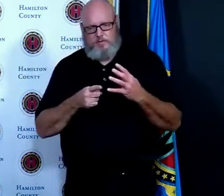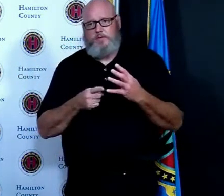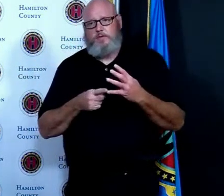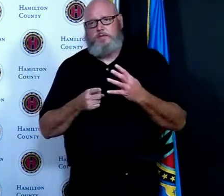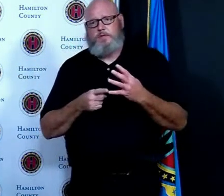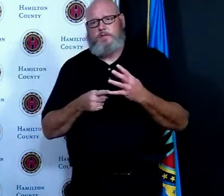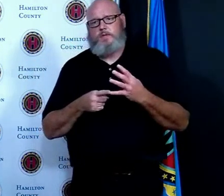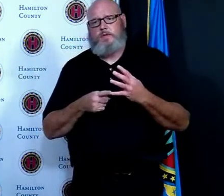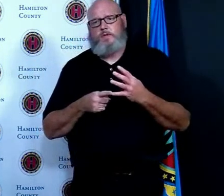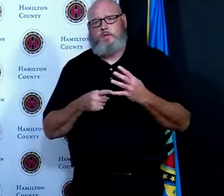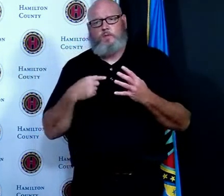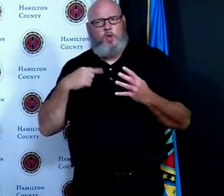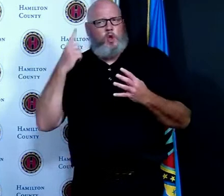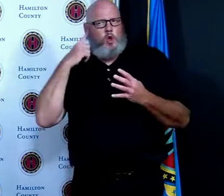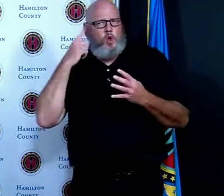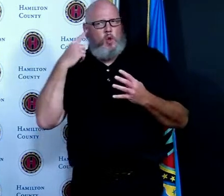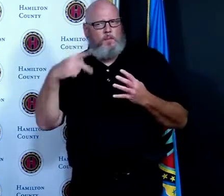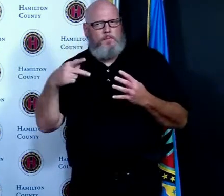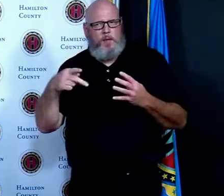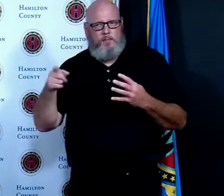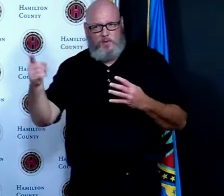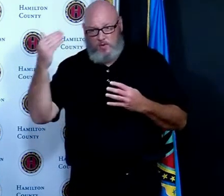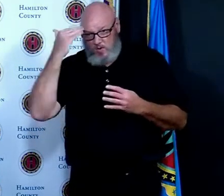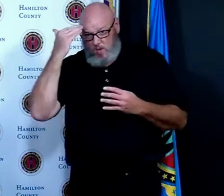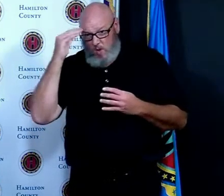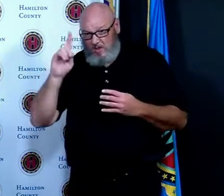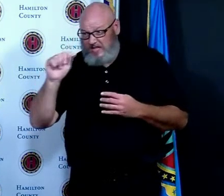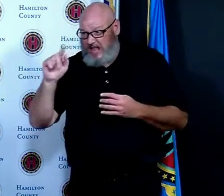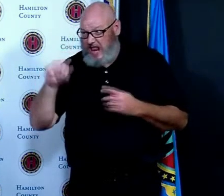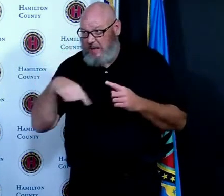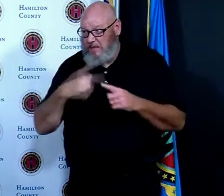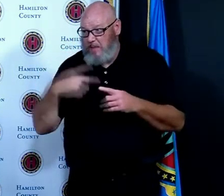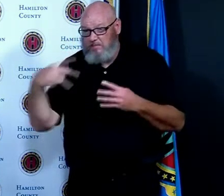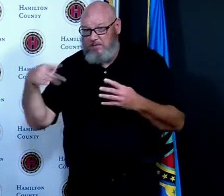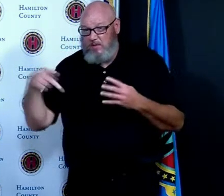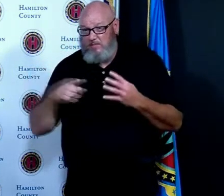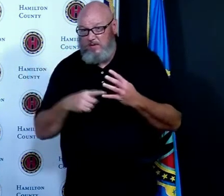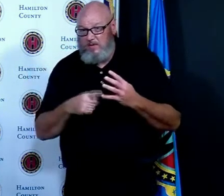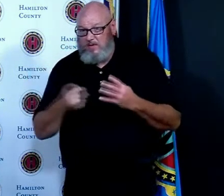you know the data are you setting folks up that there's a likelihood that Hamilton